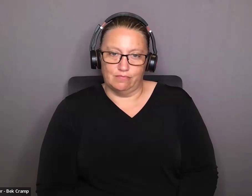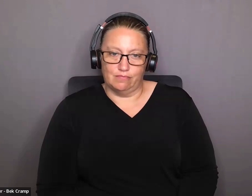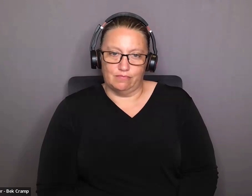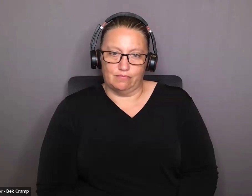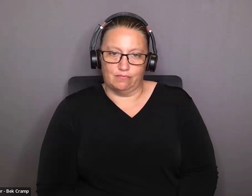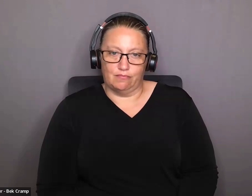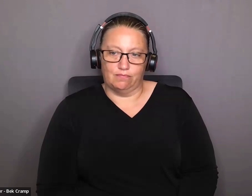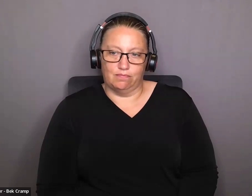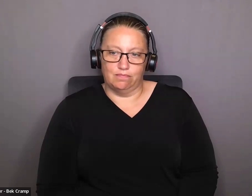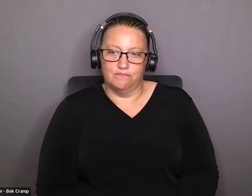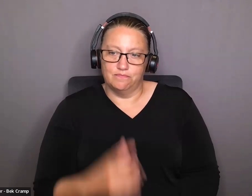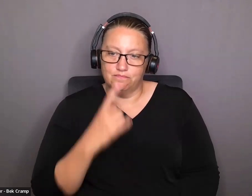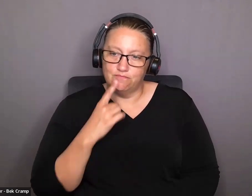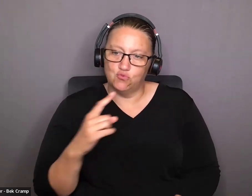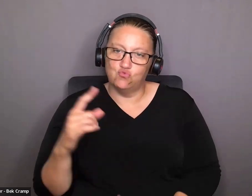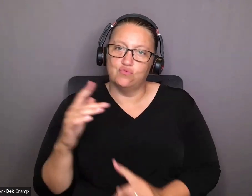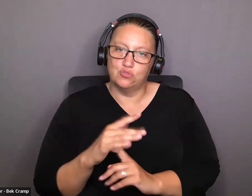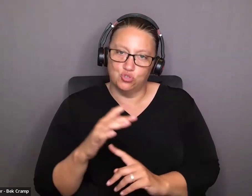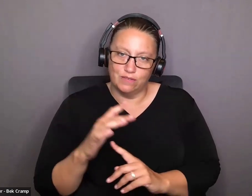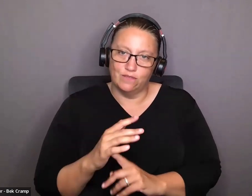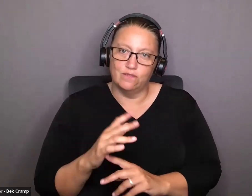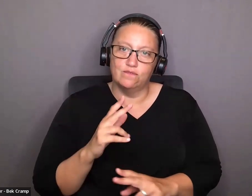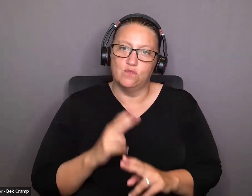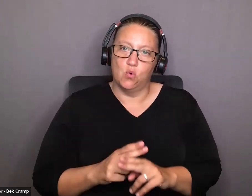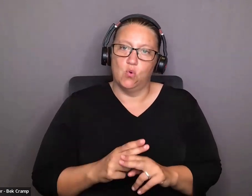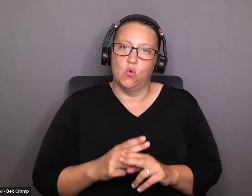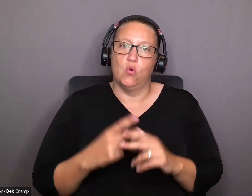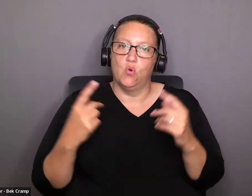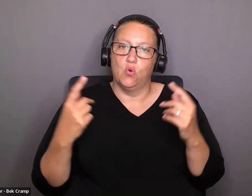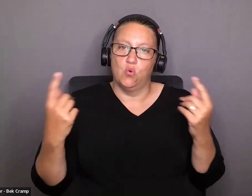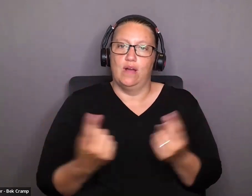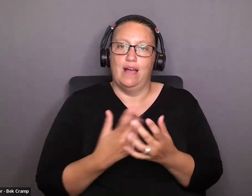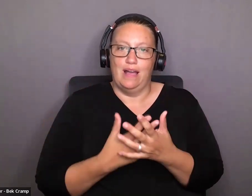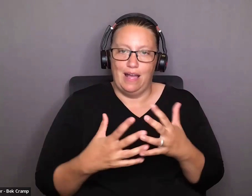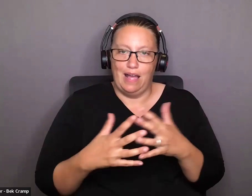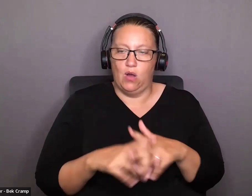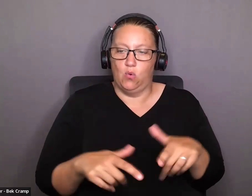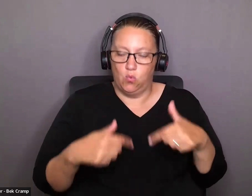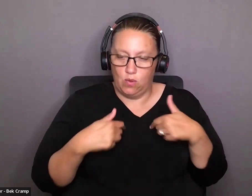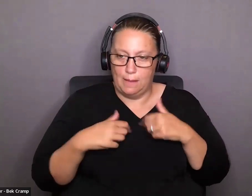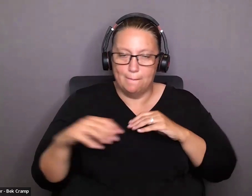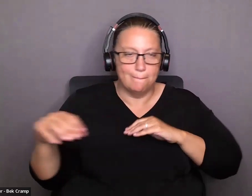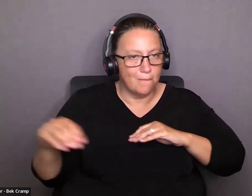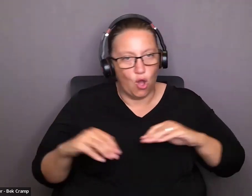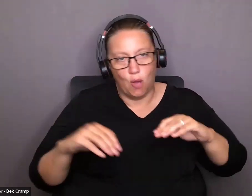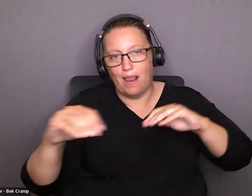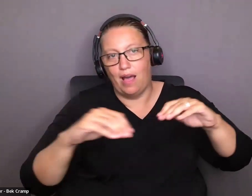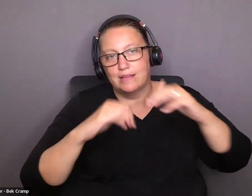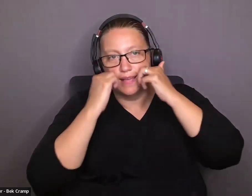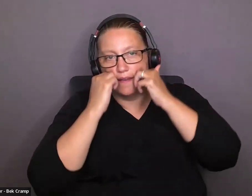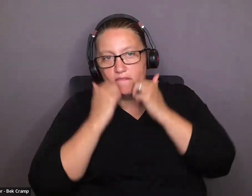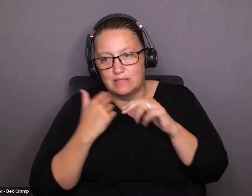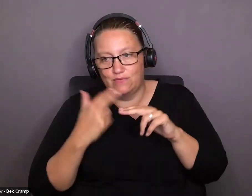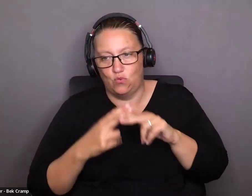crucial in shaping how we mobilise evidence for action. And I really want to thank all of you